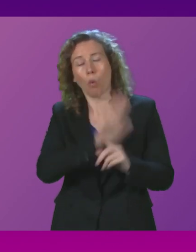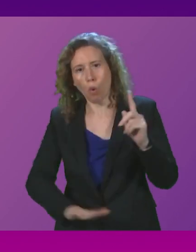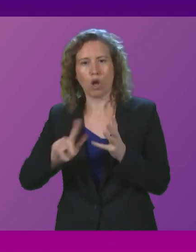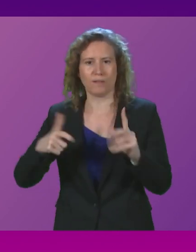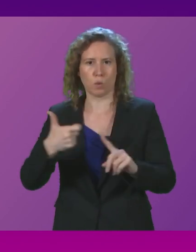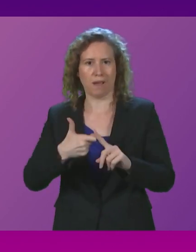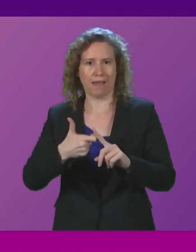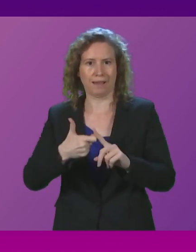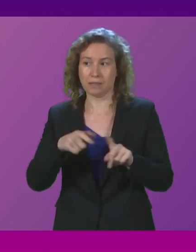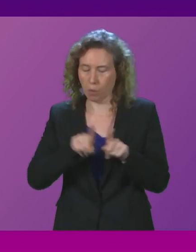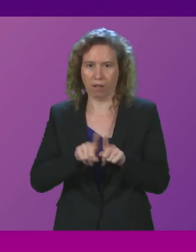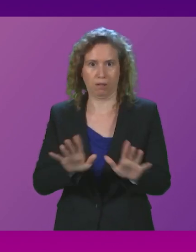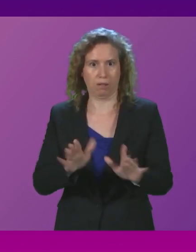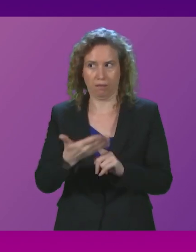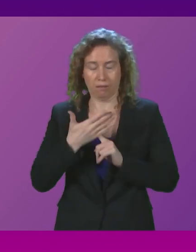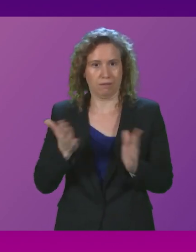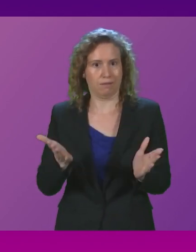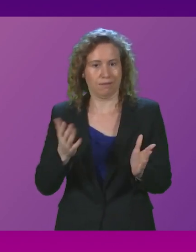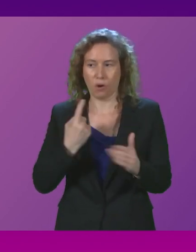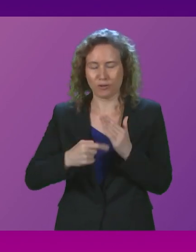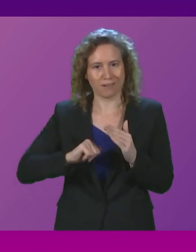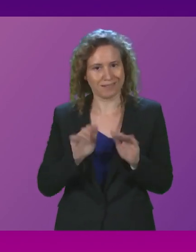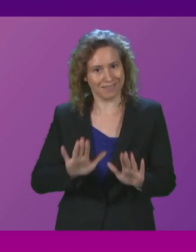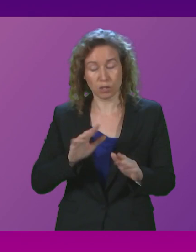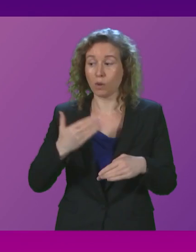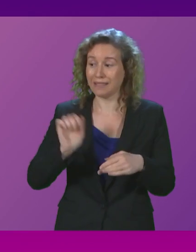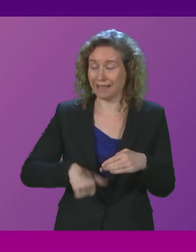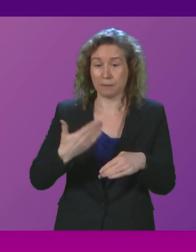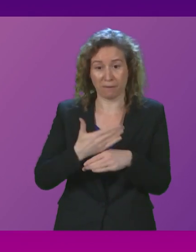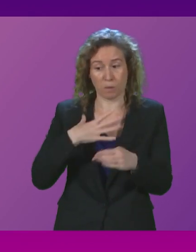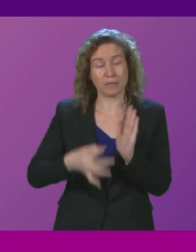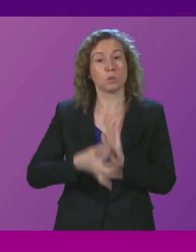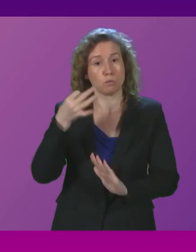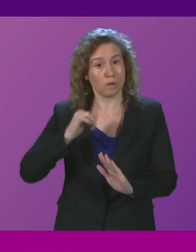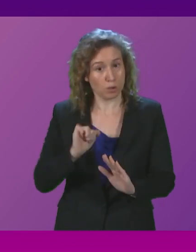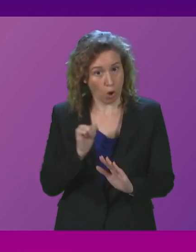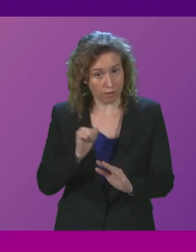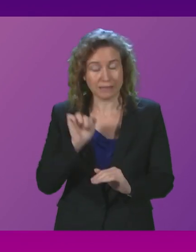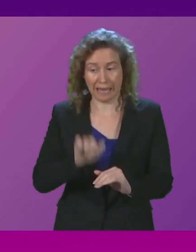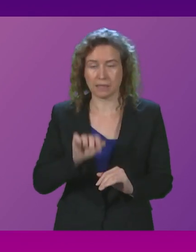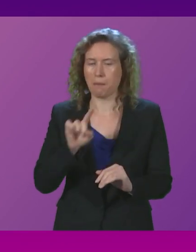is doing so, too. Although performance needs to improve here in Scotland, our accident and emergency departments